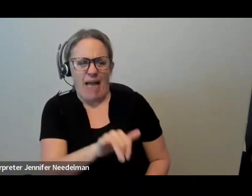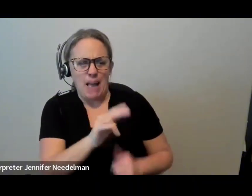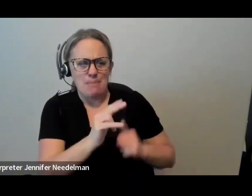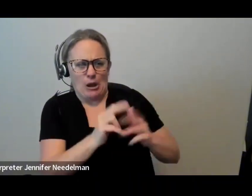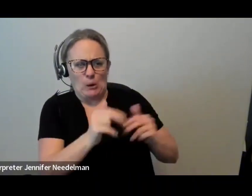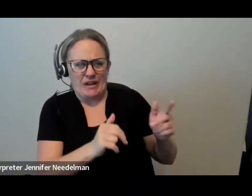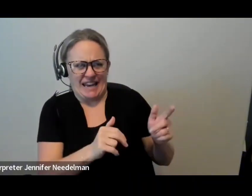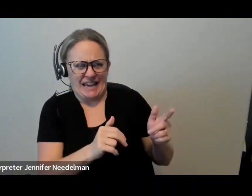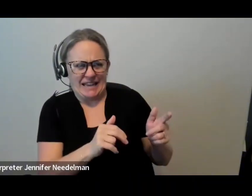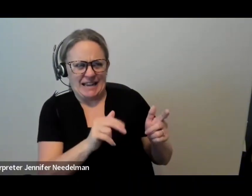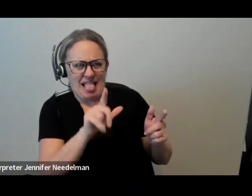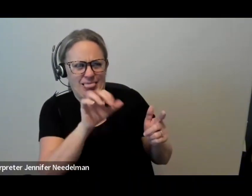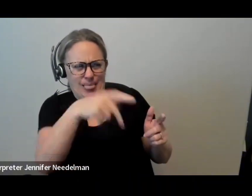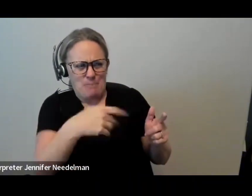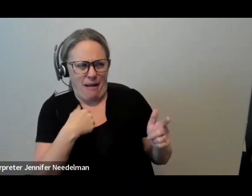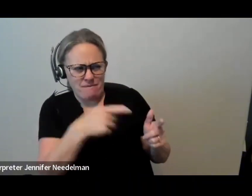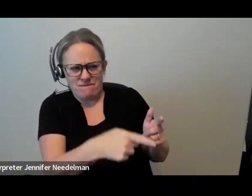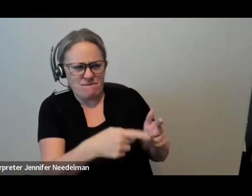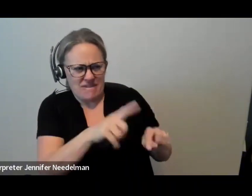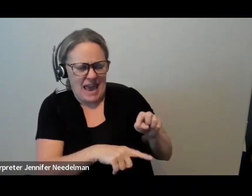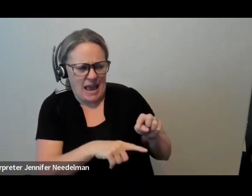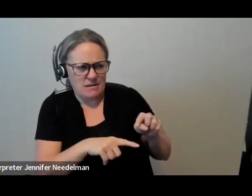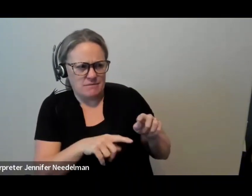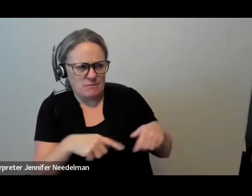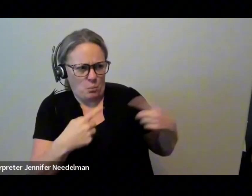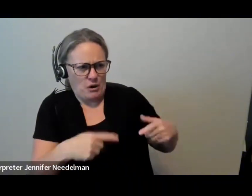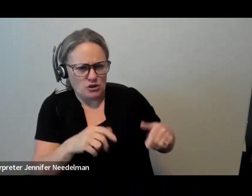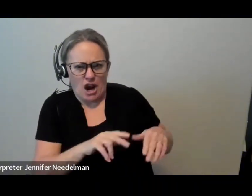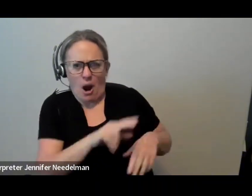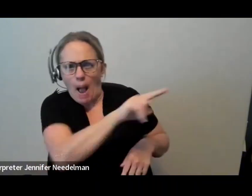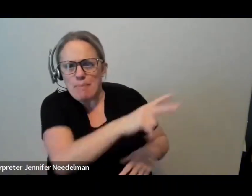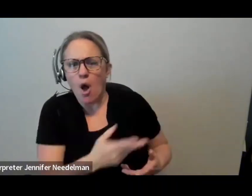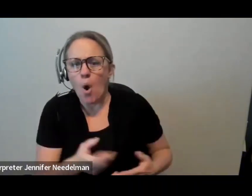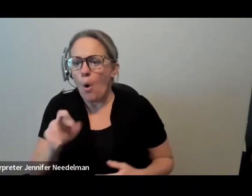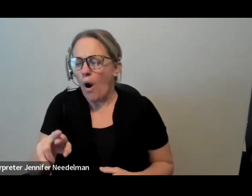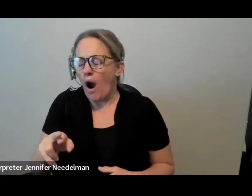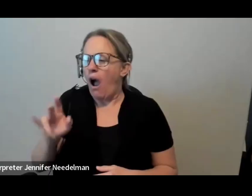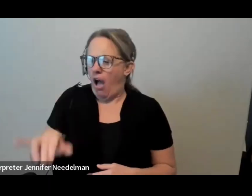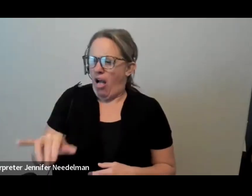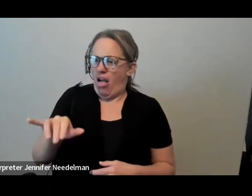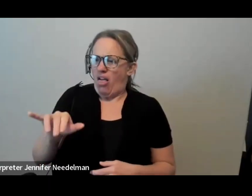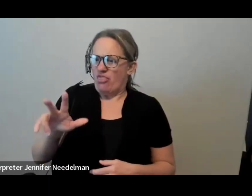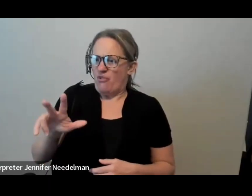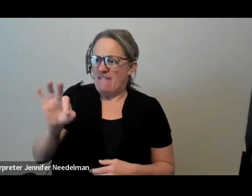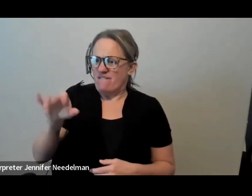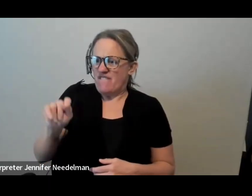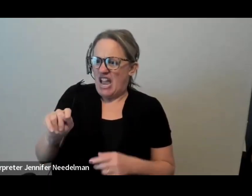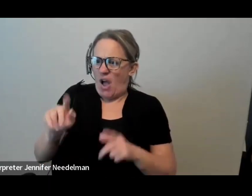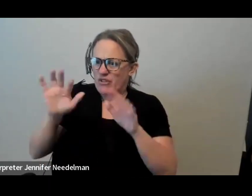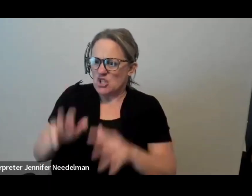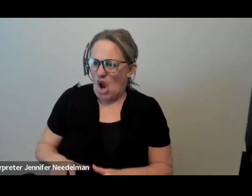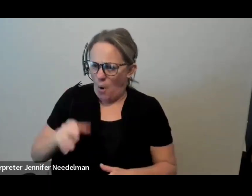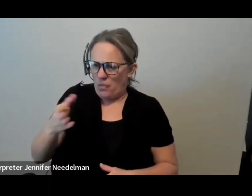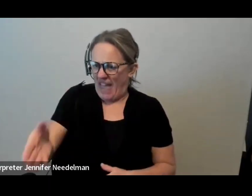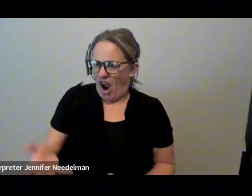they didn't shovel the snow there, we just got three feet of snow. So that's like, you know, like there's, there's a lot of ways that I think you can start